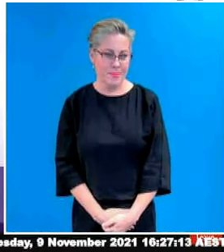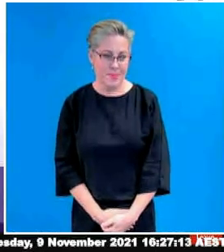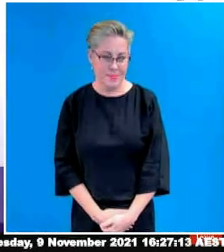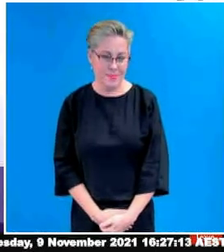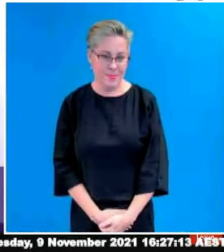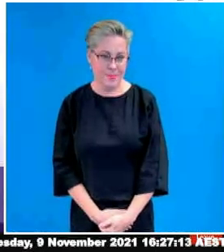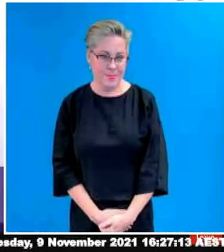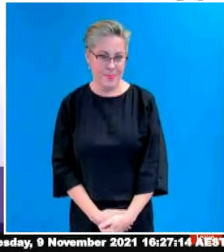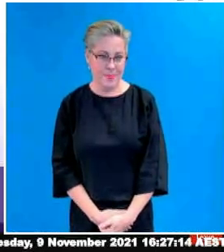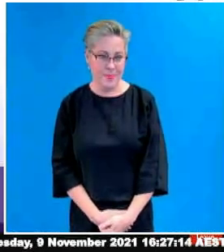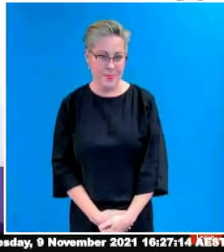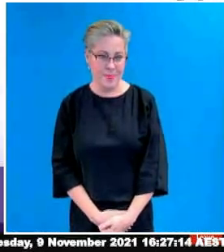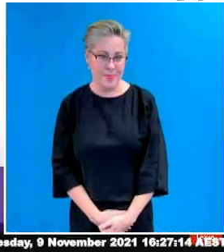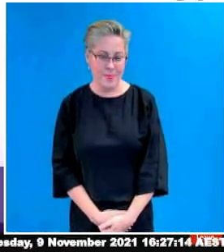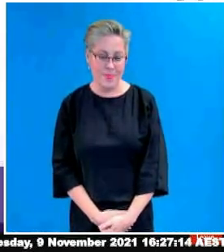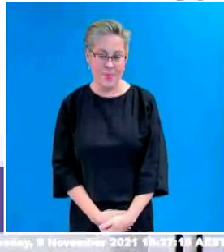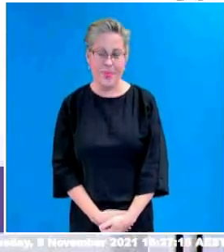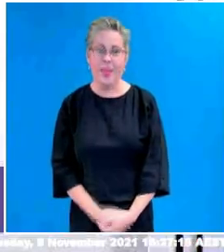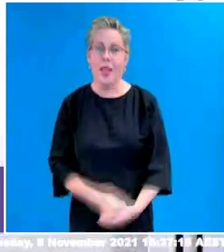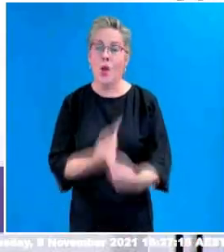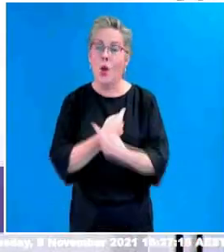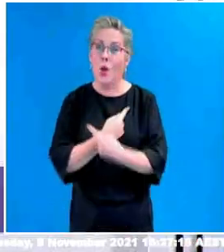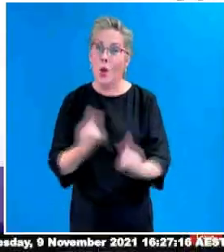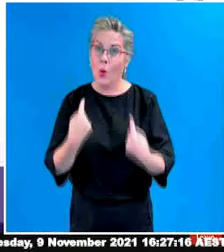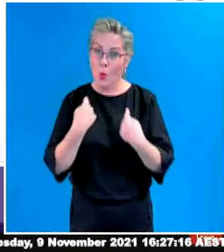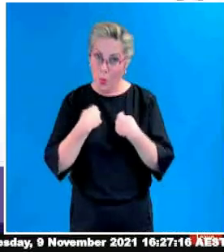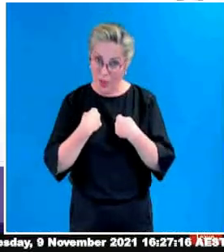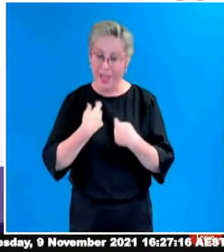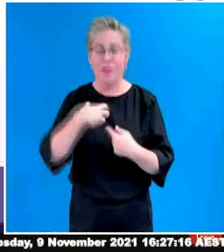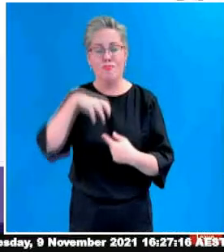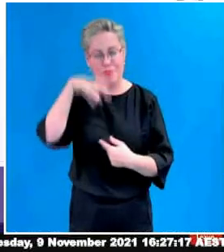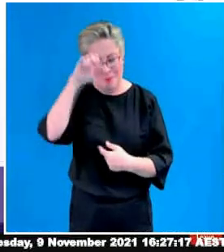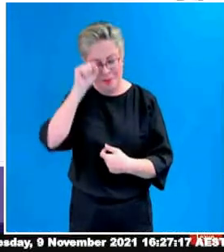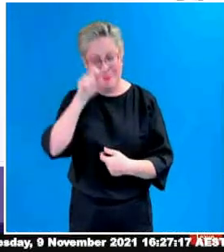I think it's fair to say that we remember Mr Hiscoe's evidence very well.